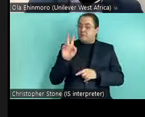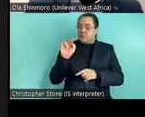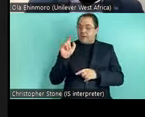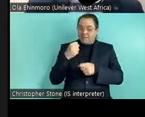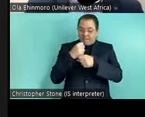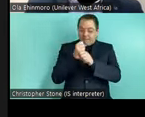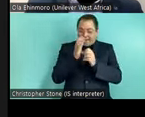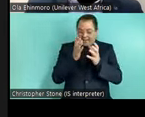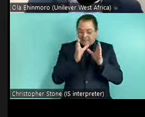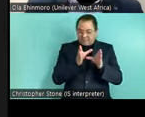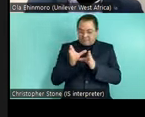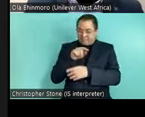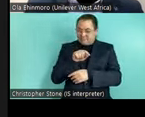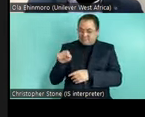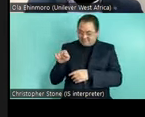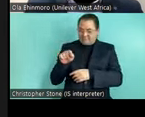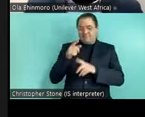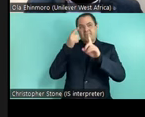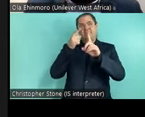will last. 15:01:55 But if I stay on our topic today.